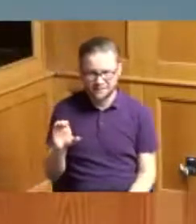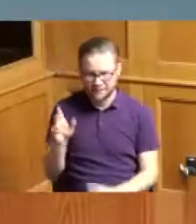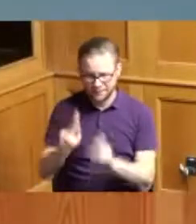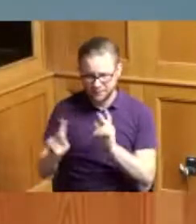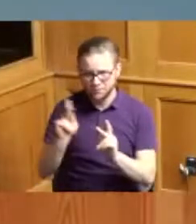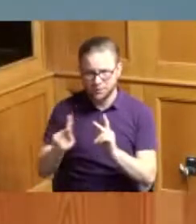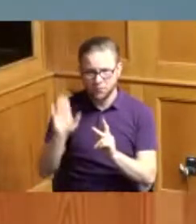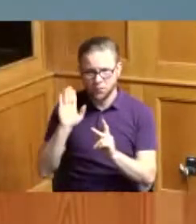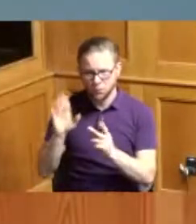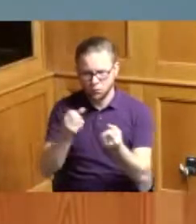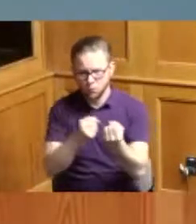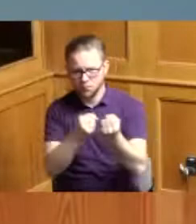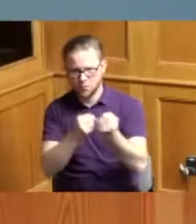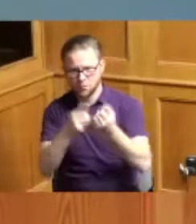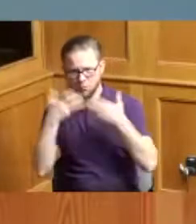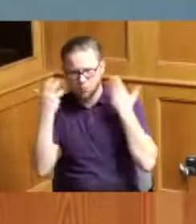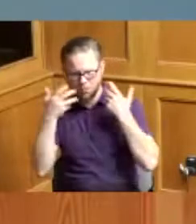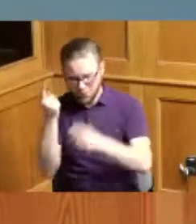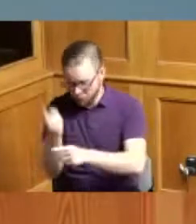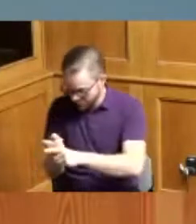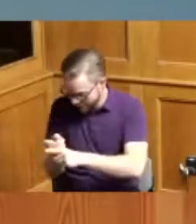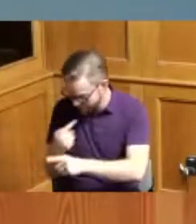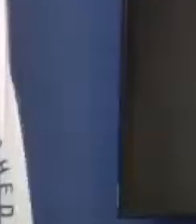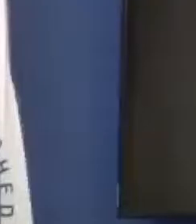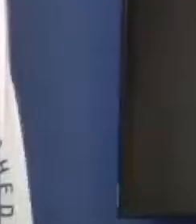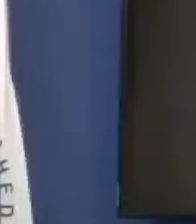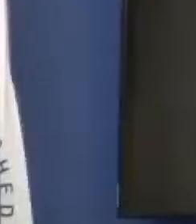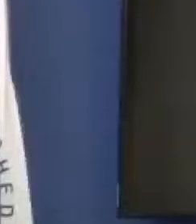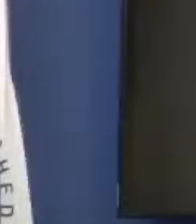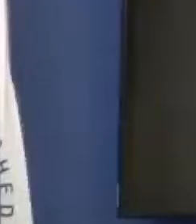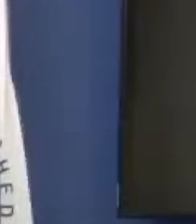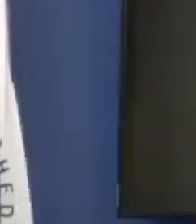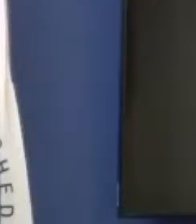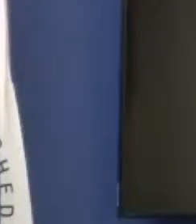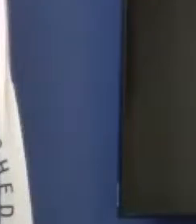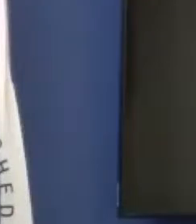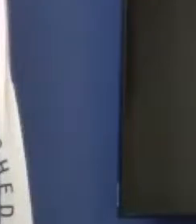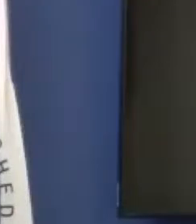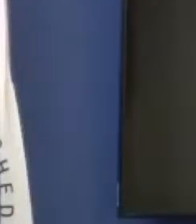rooting for the Bengals did I hear you say that well I didn't I can't speak for the Kansas Citians